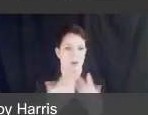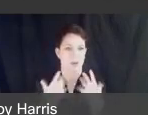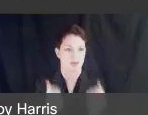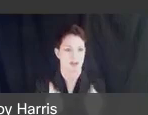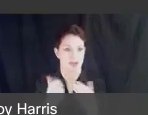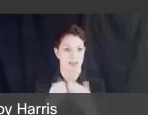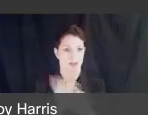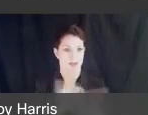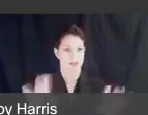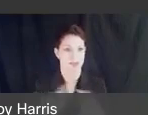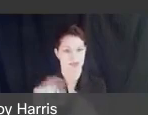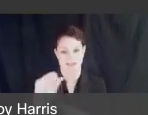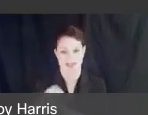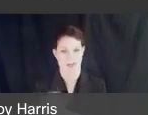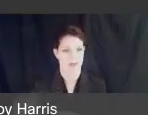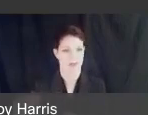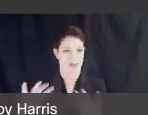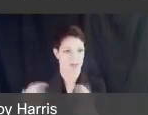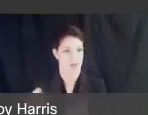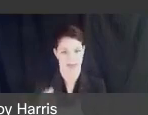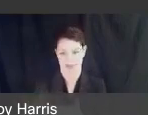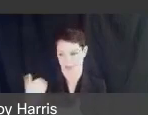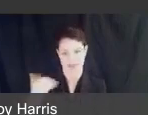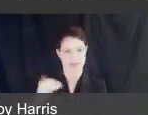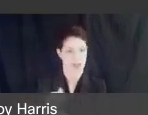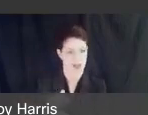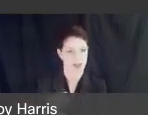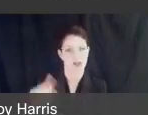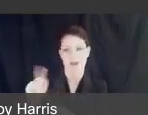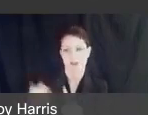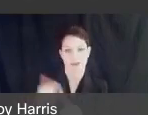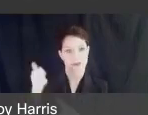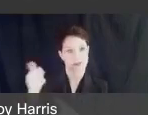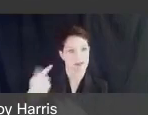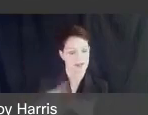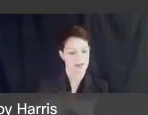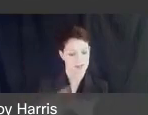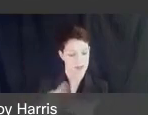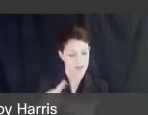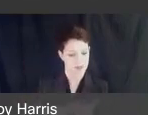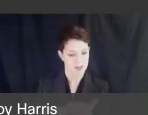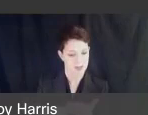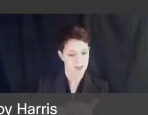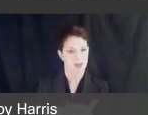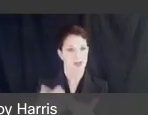delegation last night. First, that they talked about the concerns that legislators and